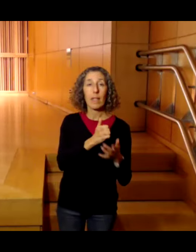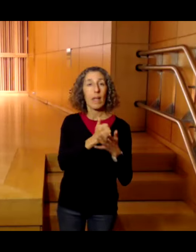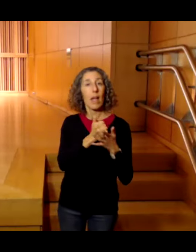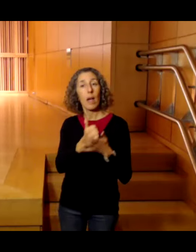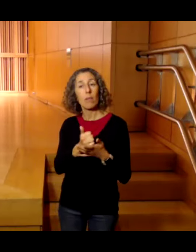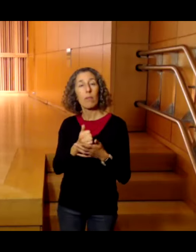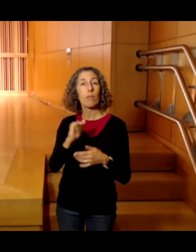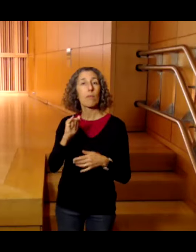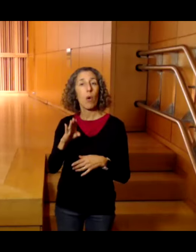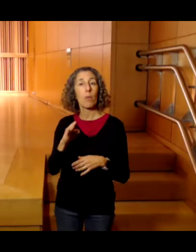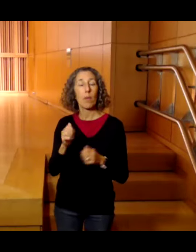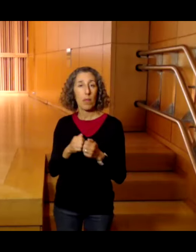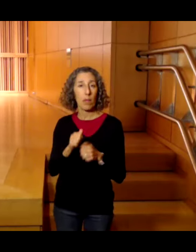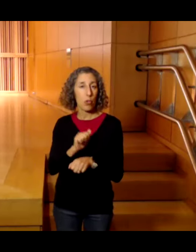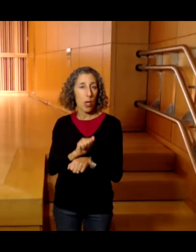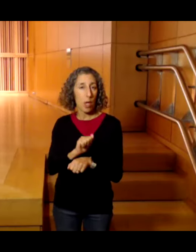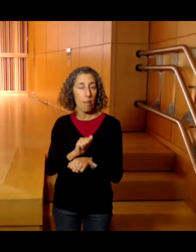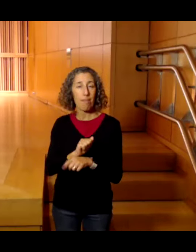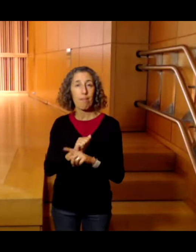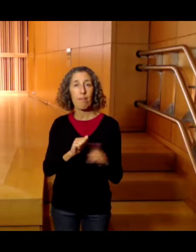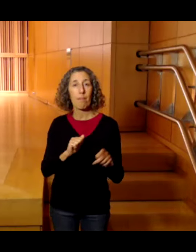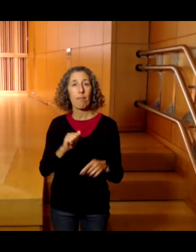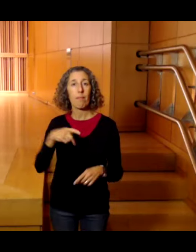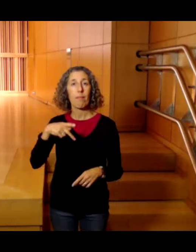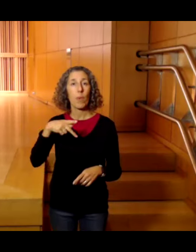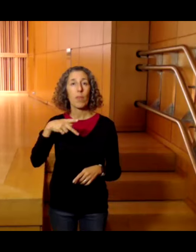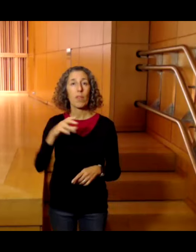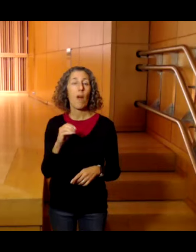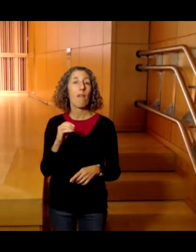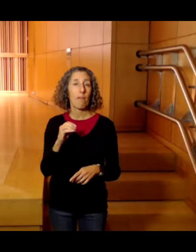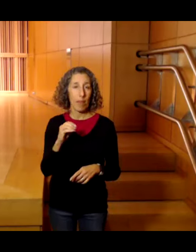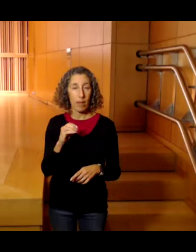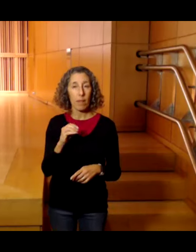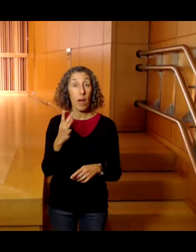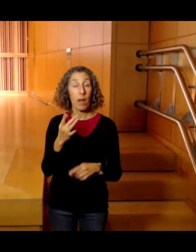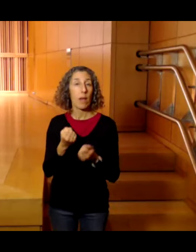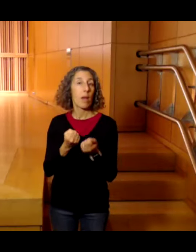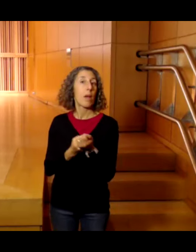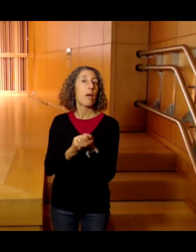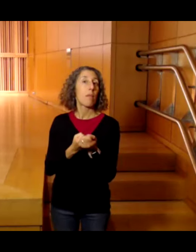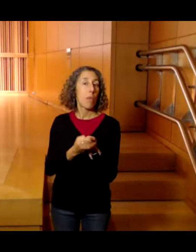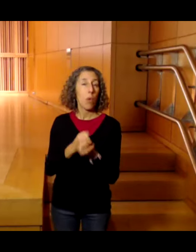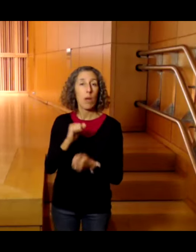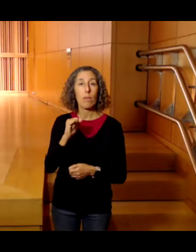that he supposed would help in the Sisyphean task. of supporting James's mother, Bertis Baldwin, and her many children.